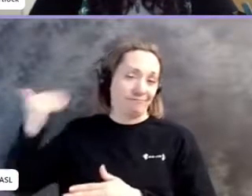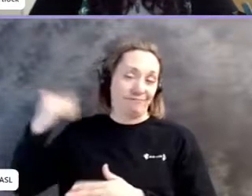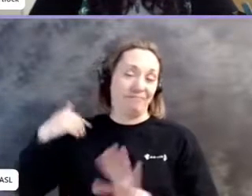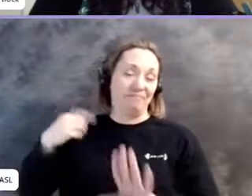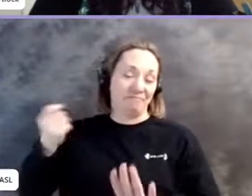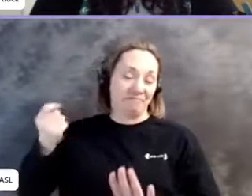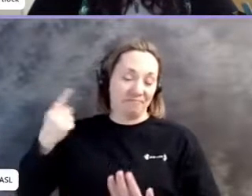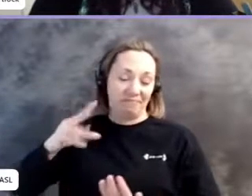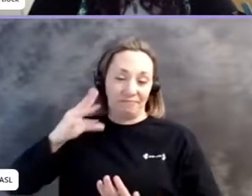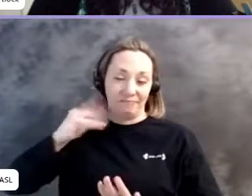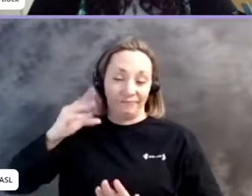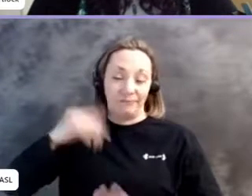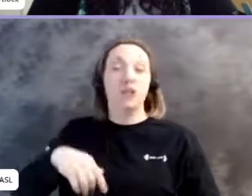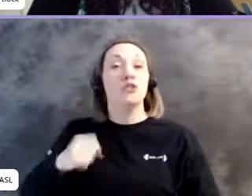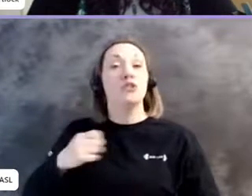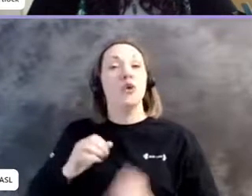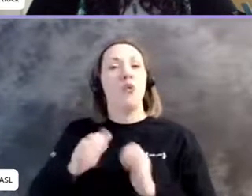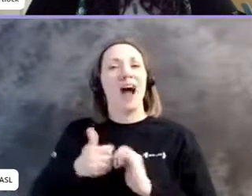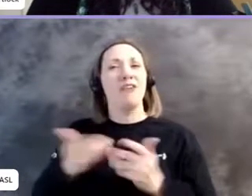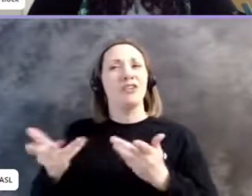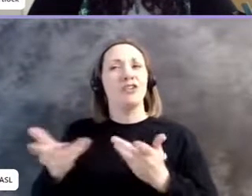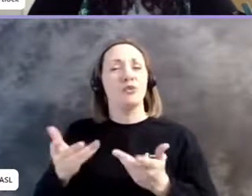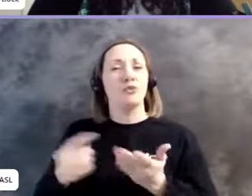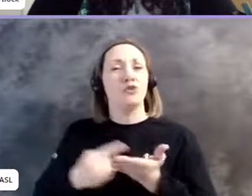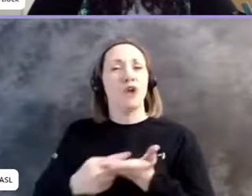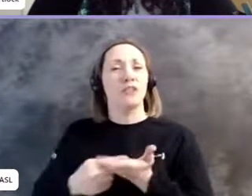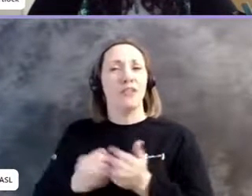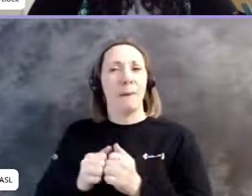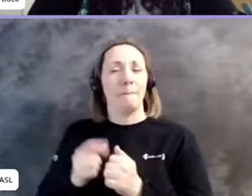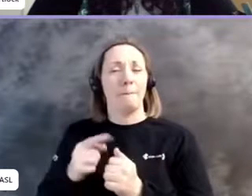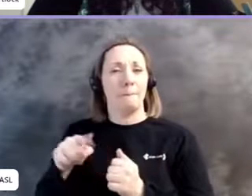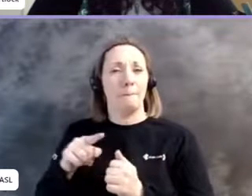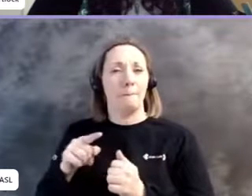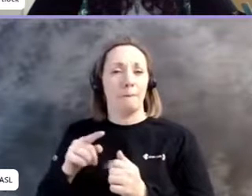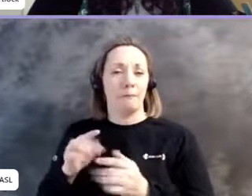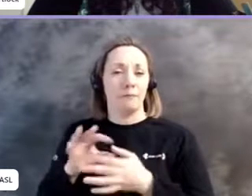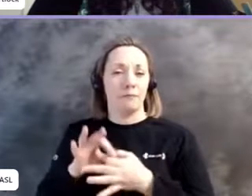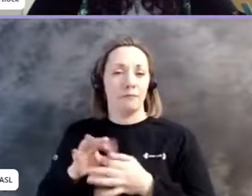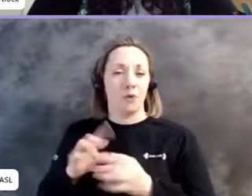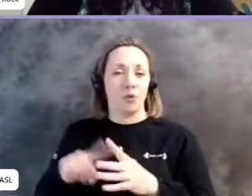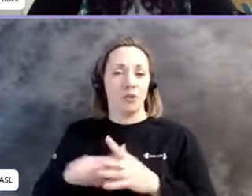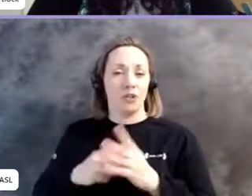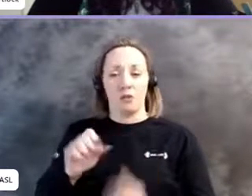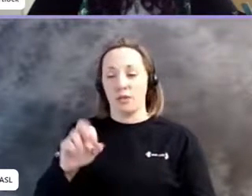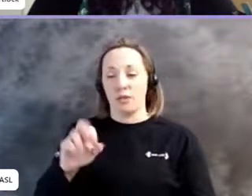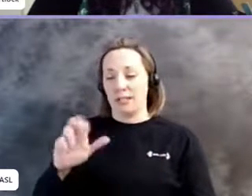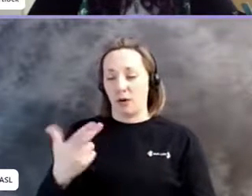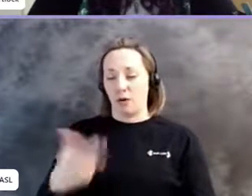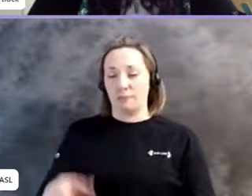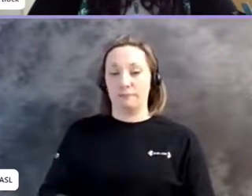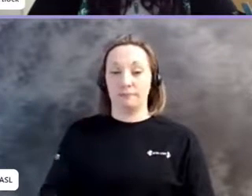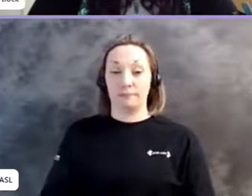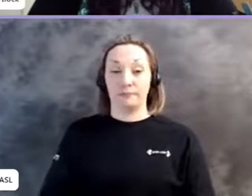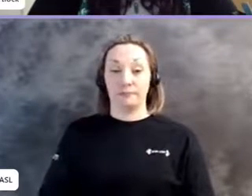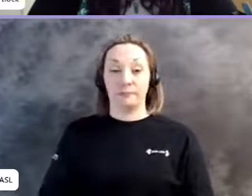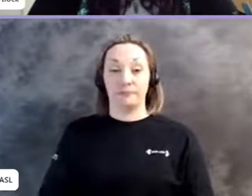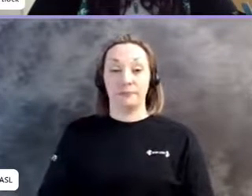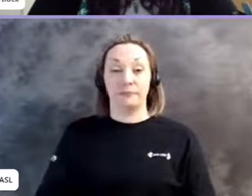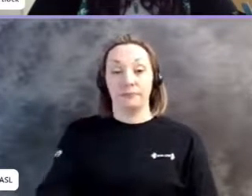don't dislike user management, I would dislike myself, but I made the same mistakes many of them make and live through that. How do you talk to them